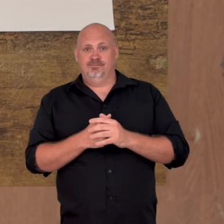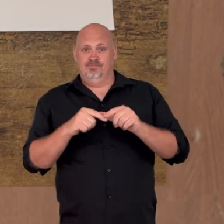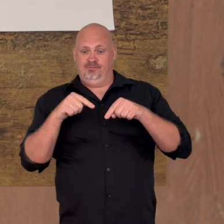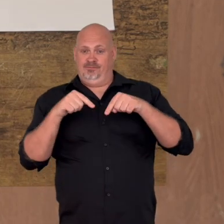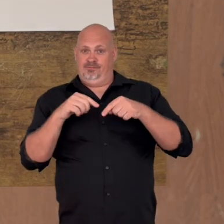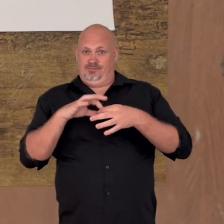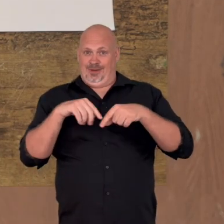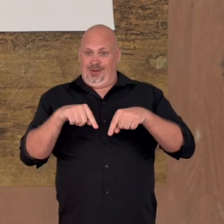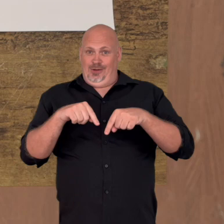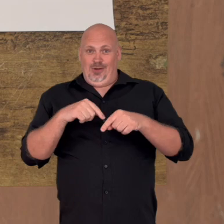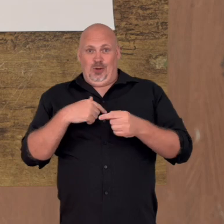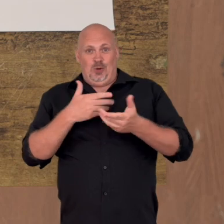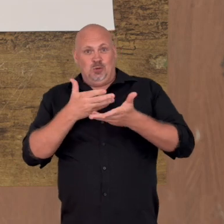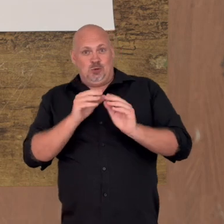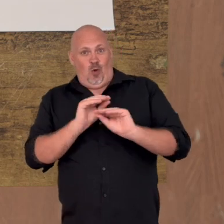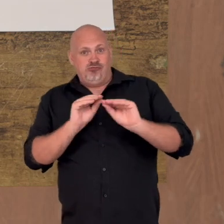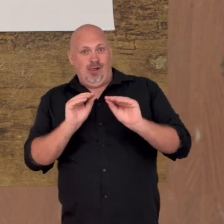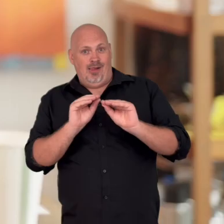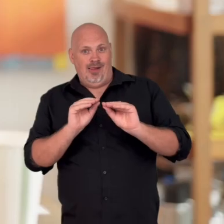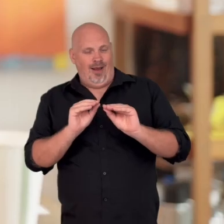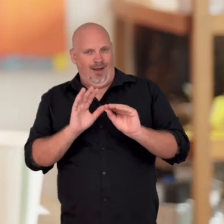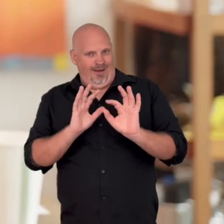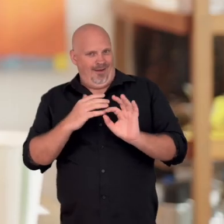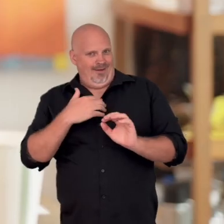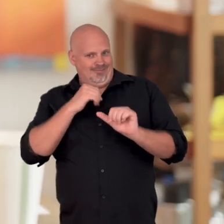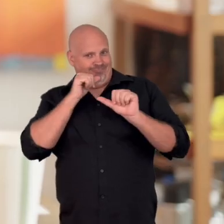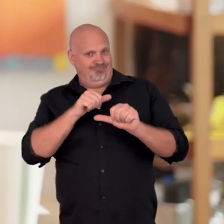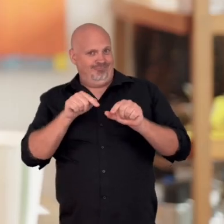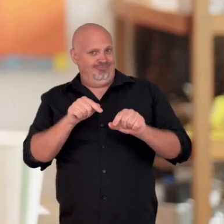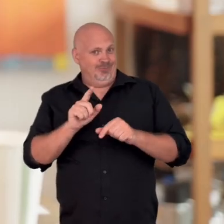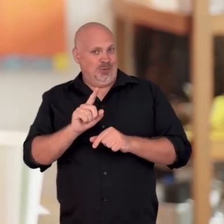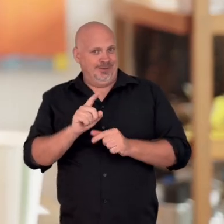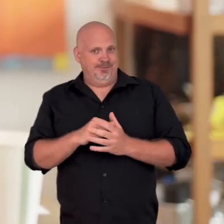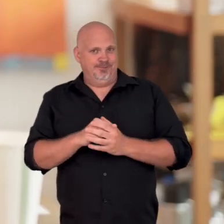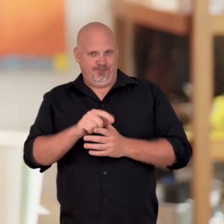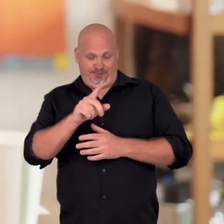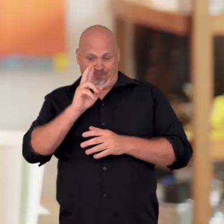so now you look at the lotus flower you realize something